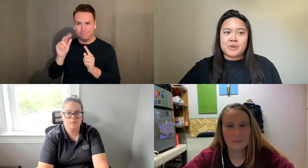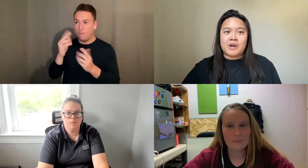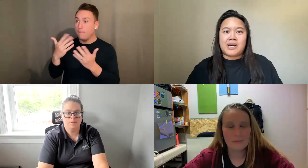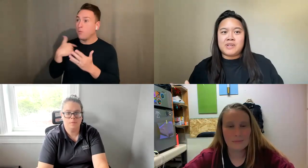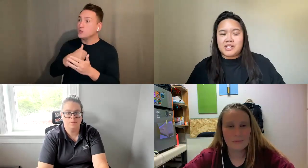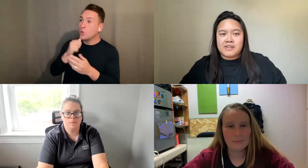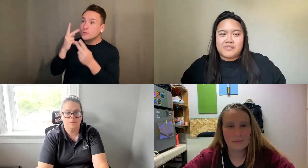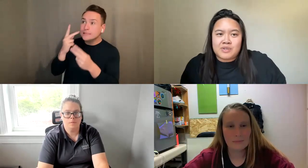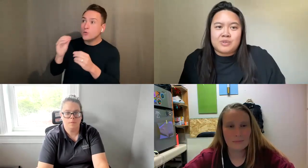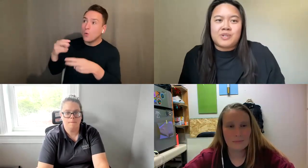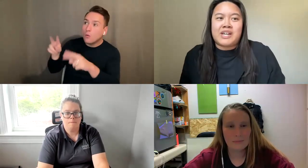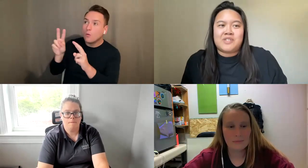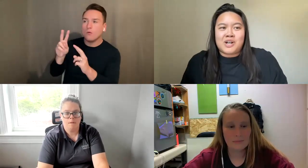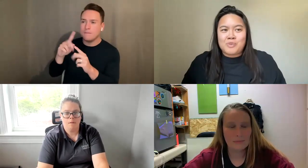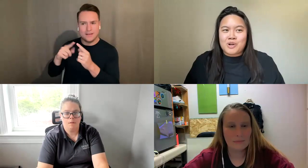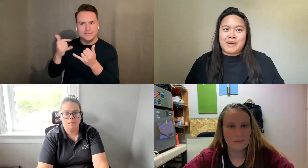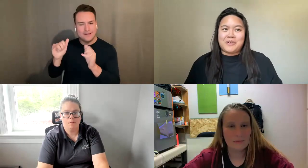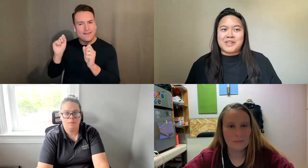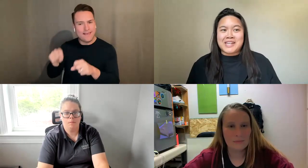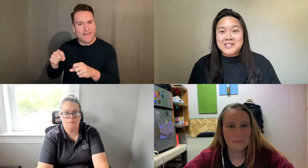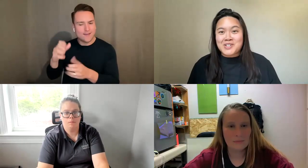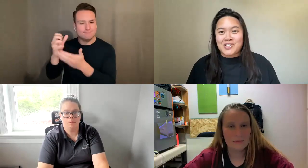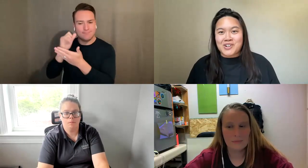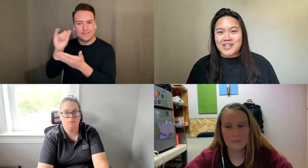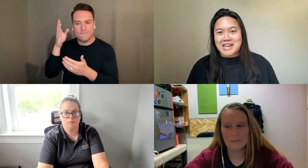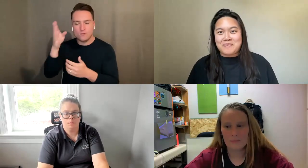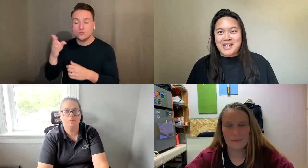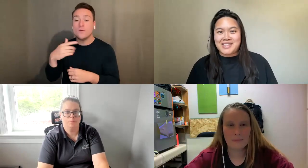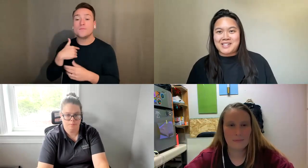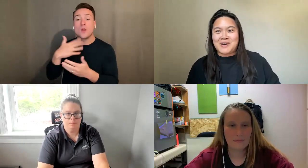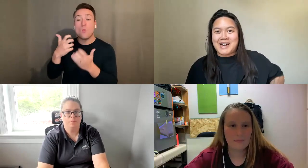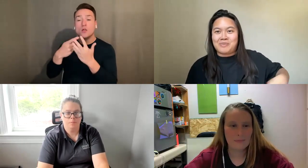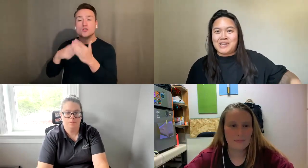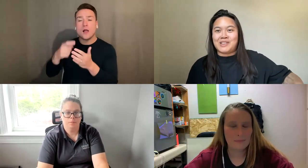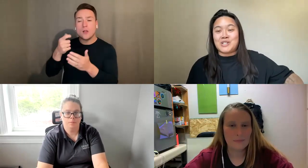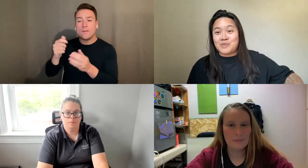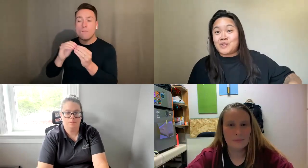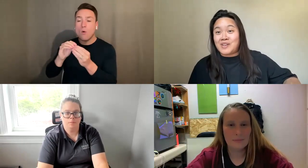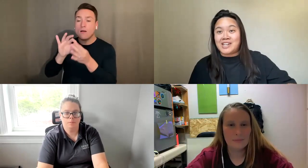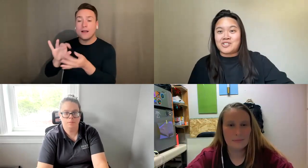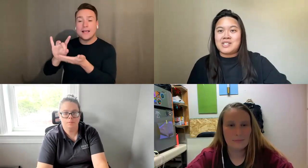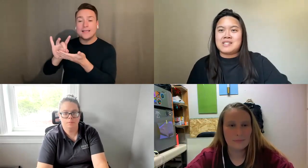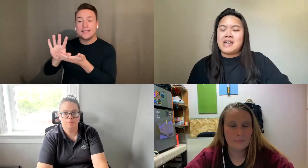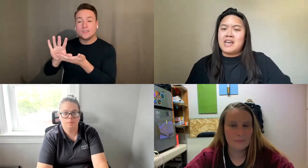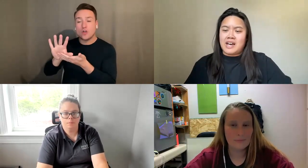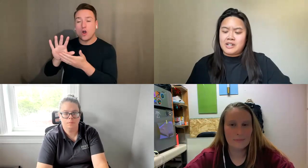So I would love to kind of talk more about the Kickstarter campaign that you had with Lost River Vacations.